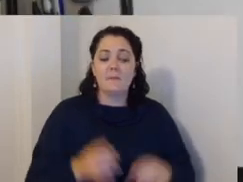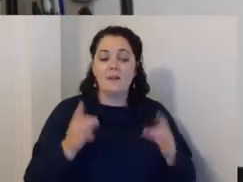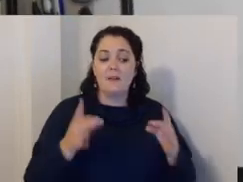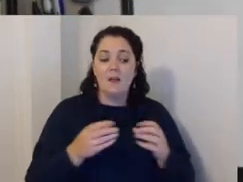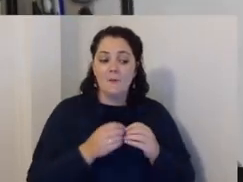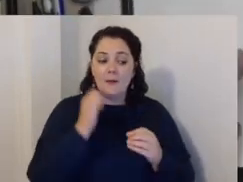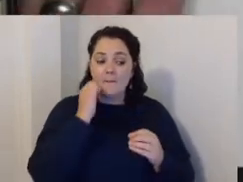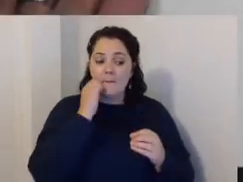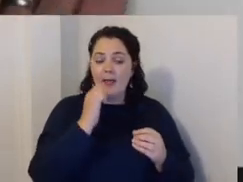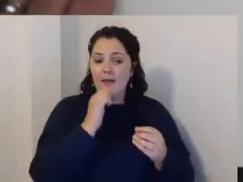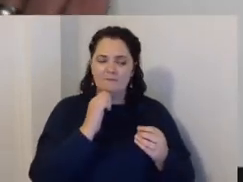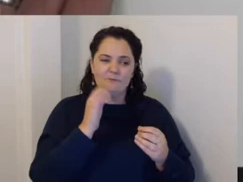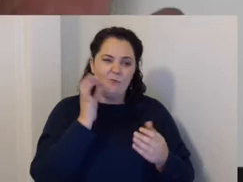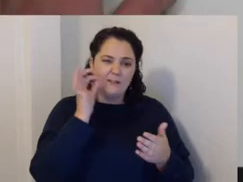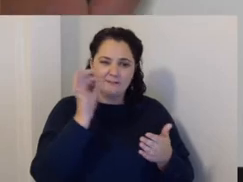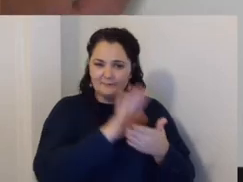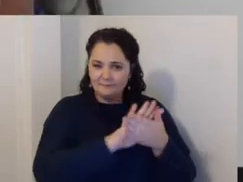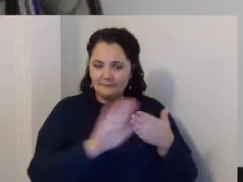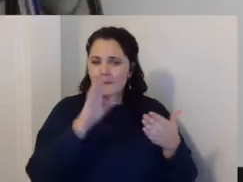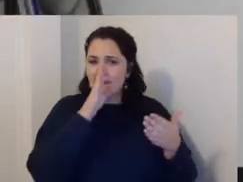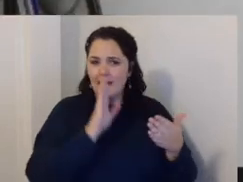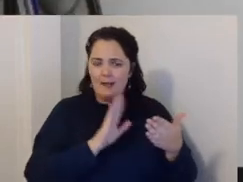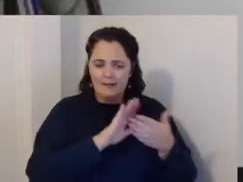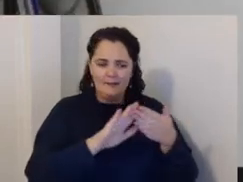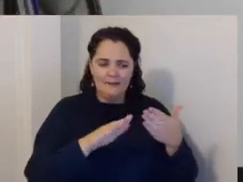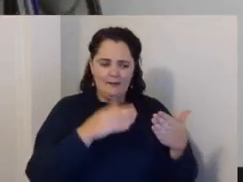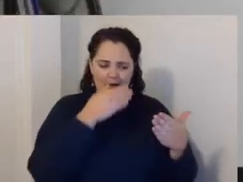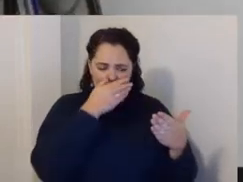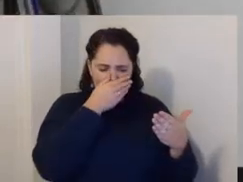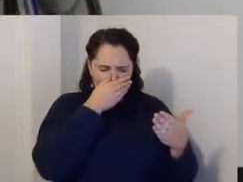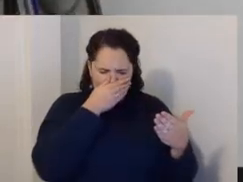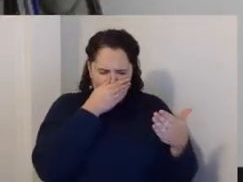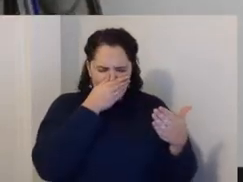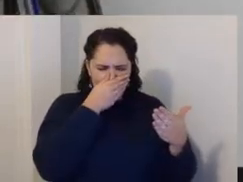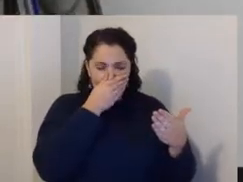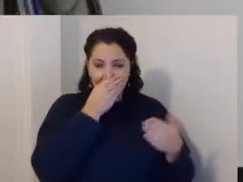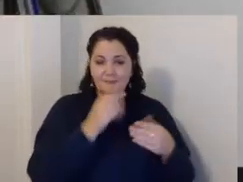ordinary blank white sheet of paper as you are and now we're going to switch over to having a look at